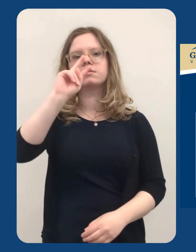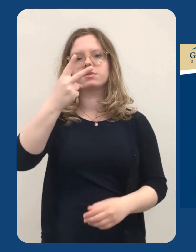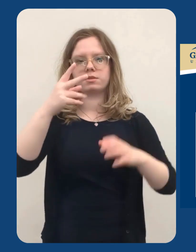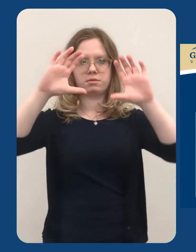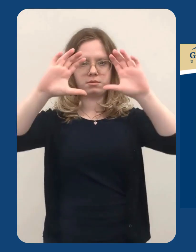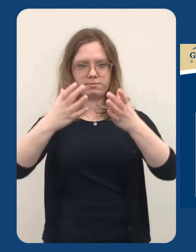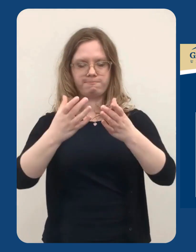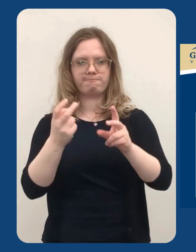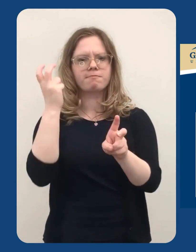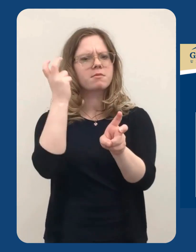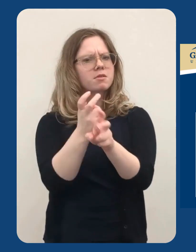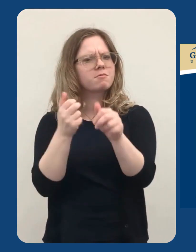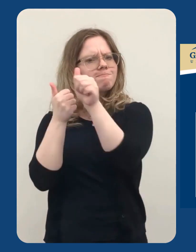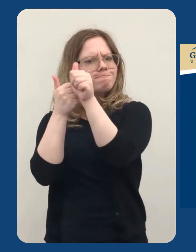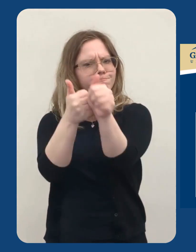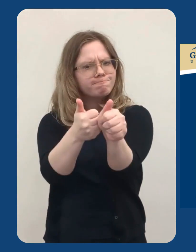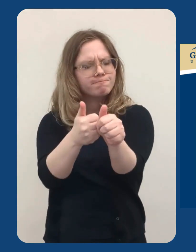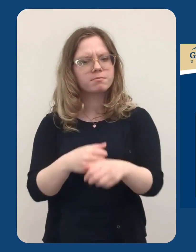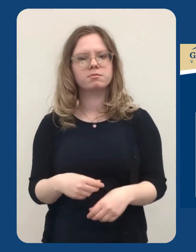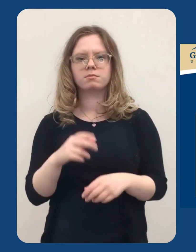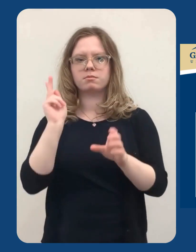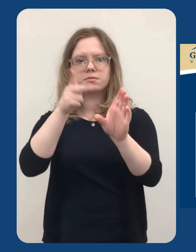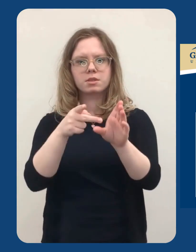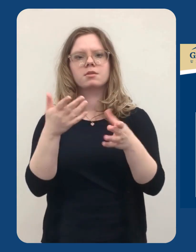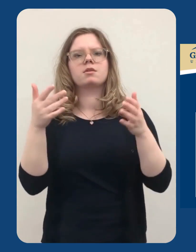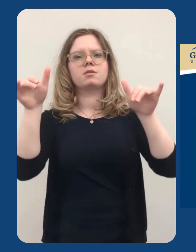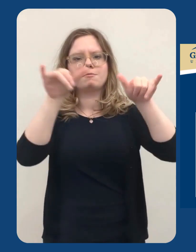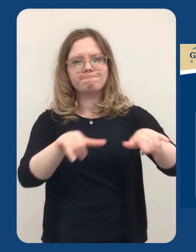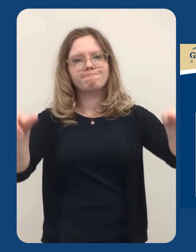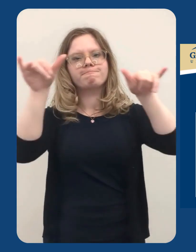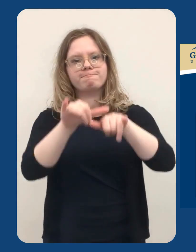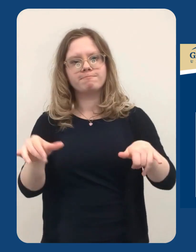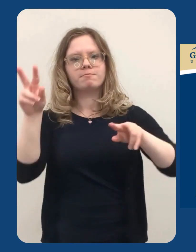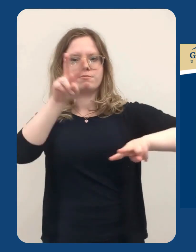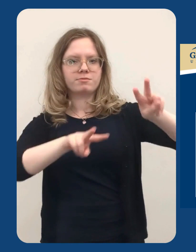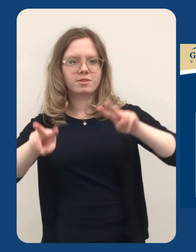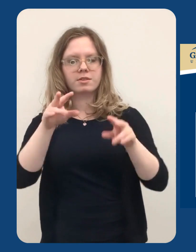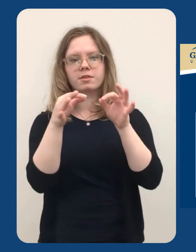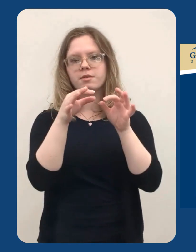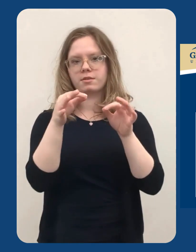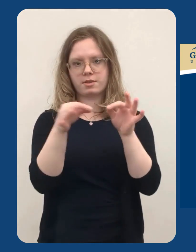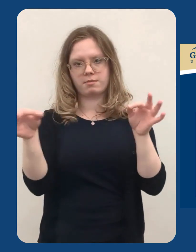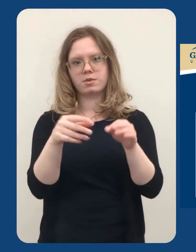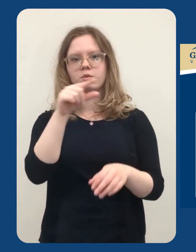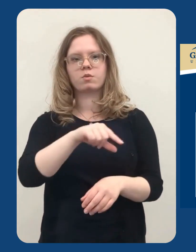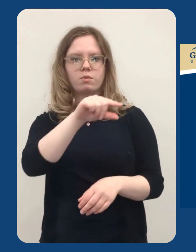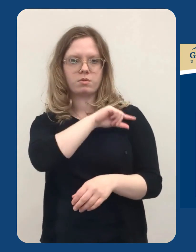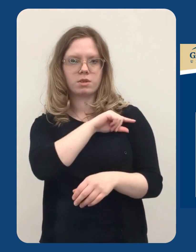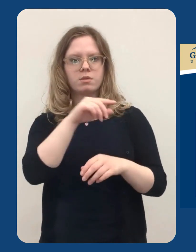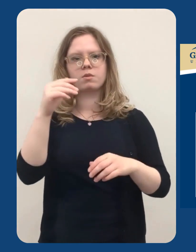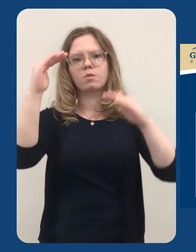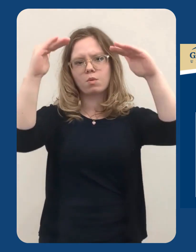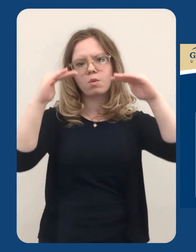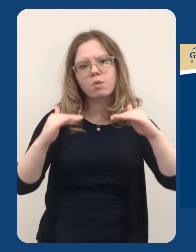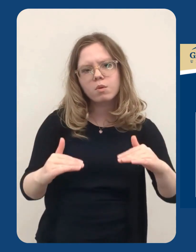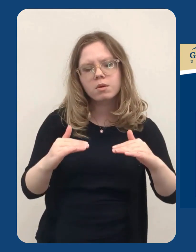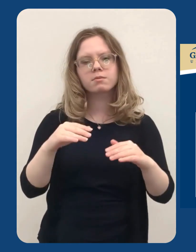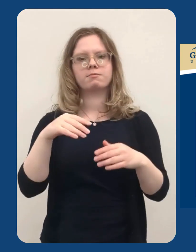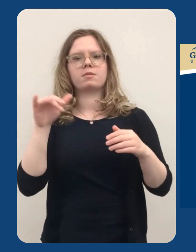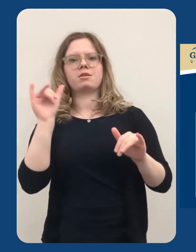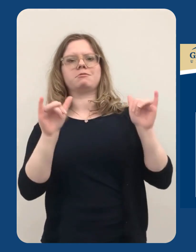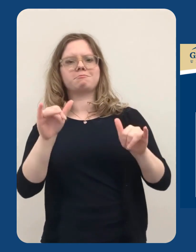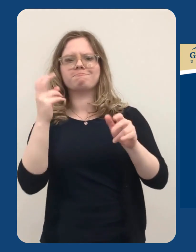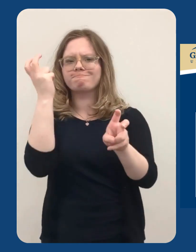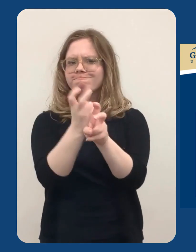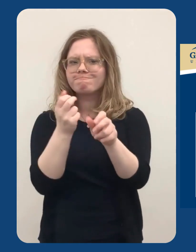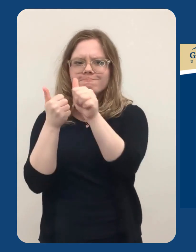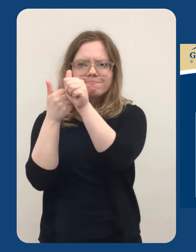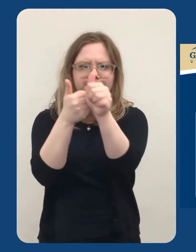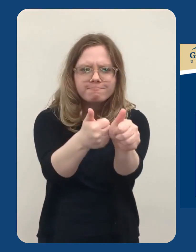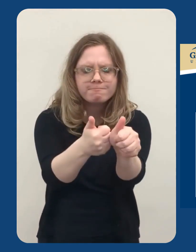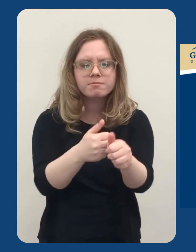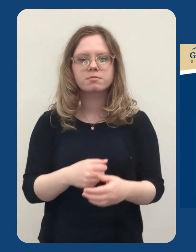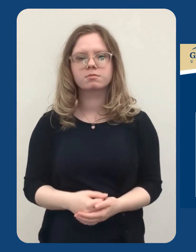2) Hard to follow: Participants consistently rated caption quality lower when they found them hard to follow.